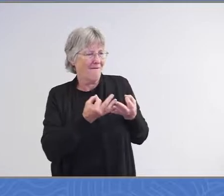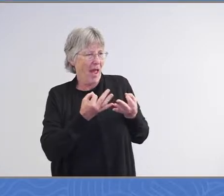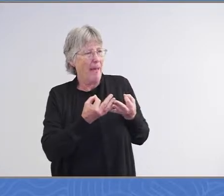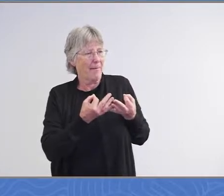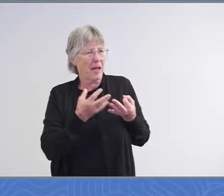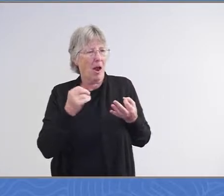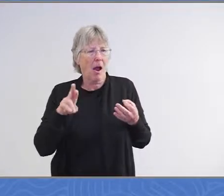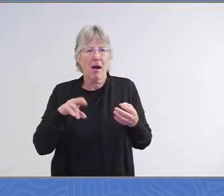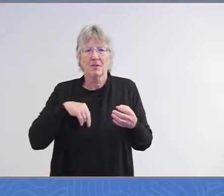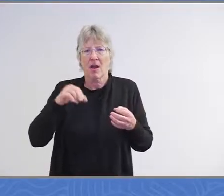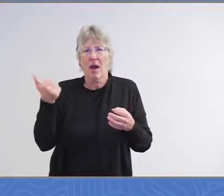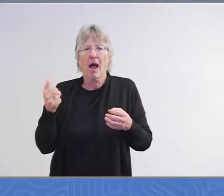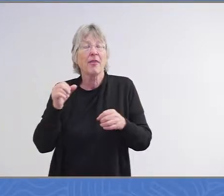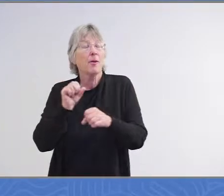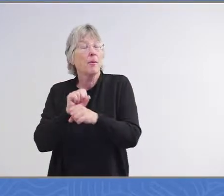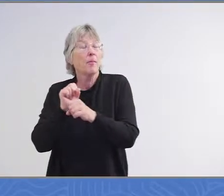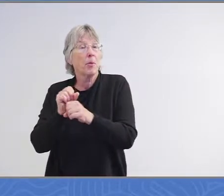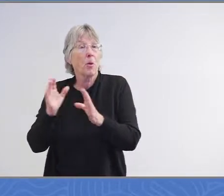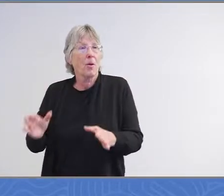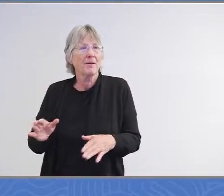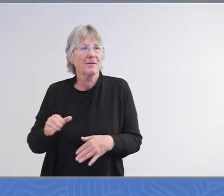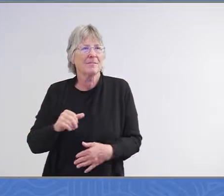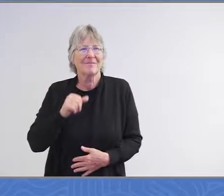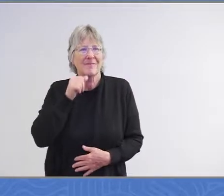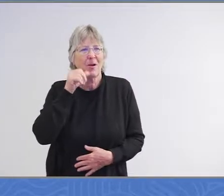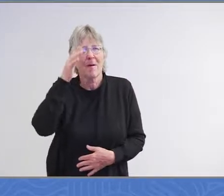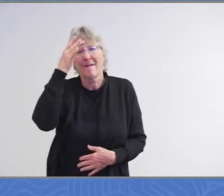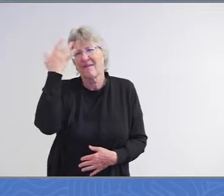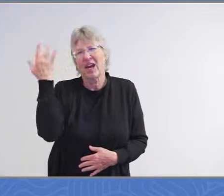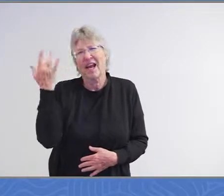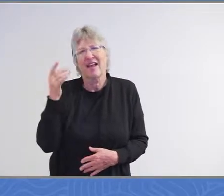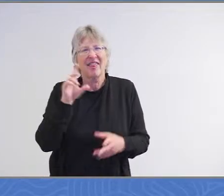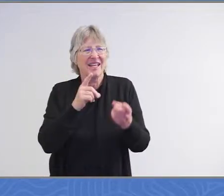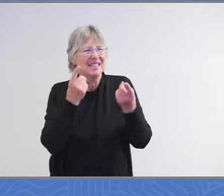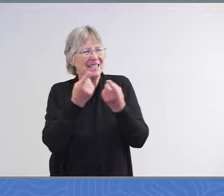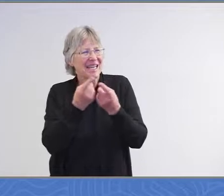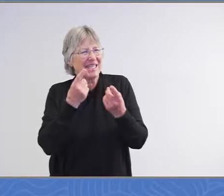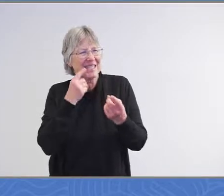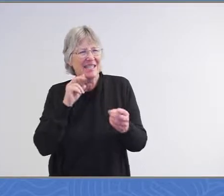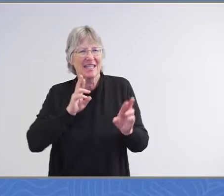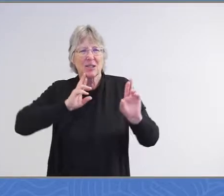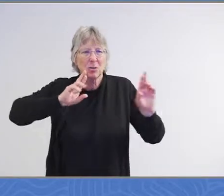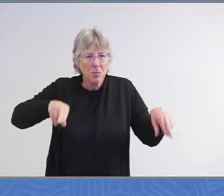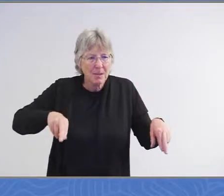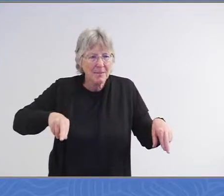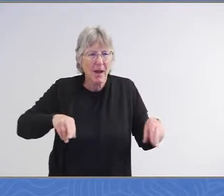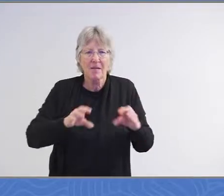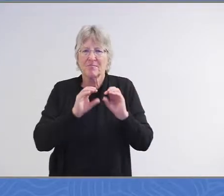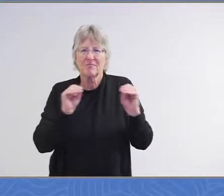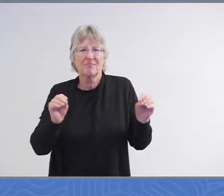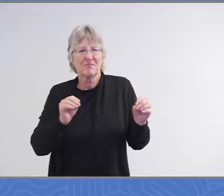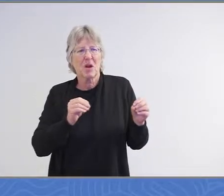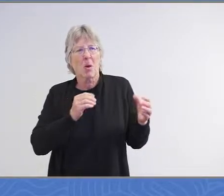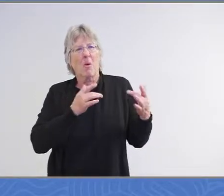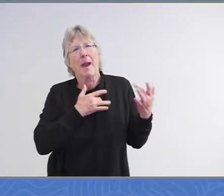I will never forget the district's response to COVID-19 and the lack of empathy they've had for their employees